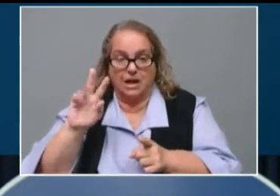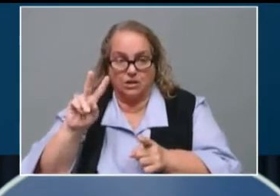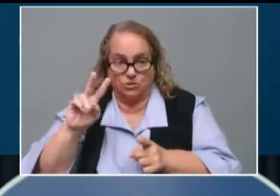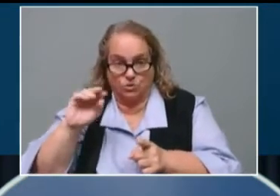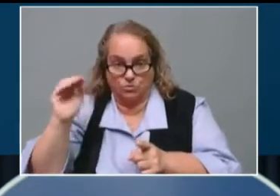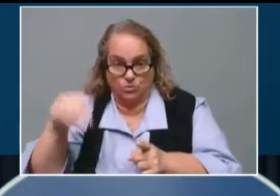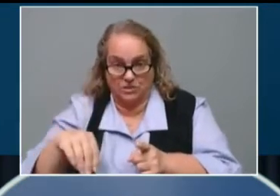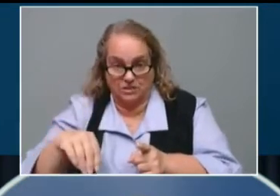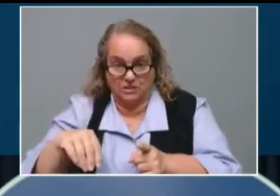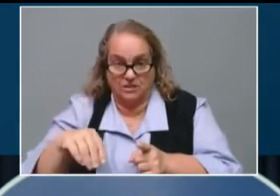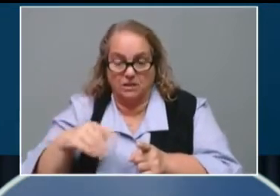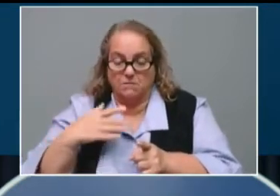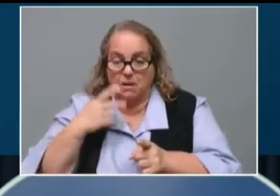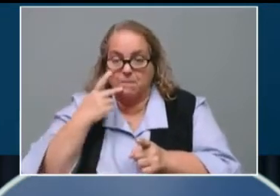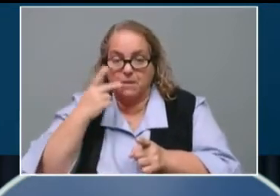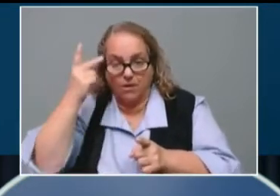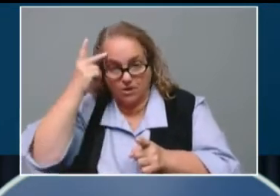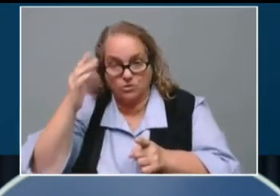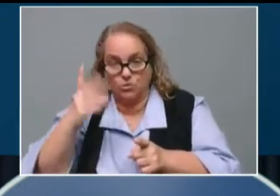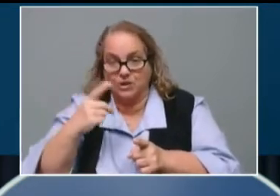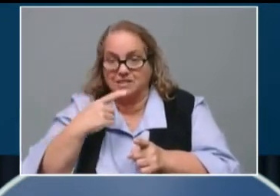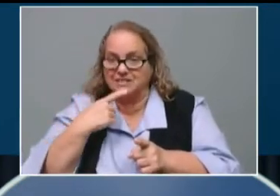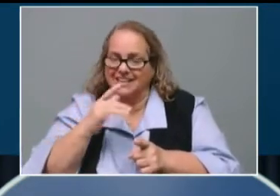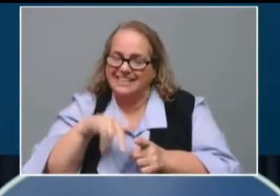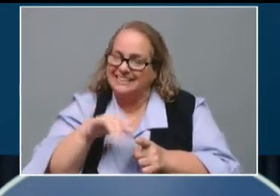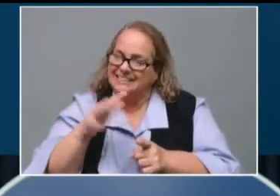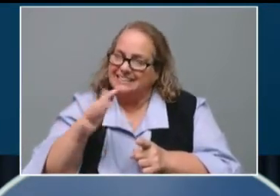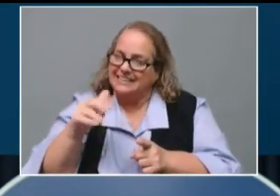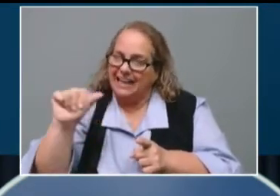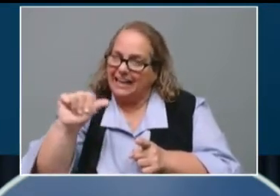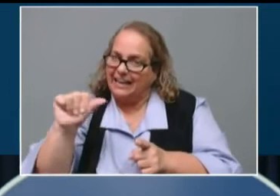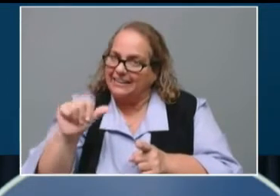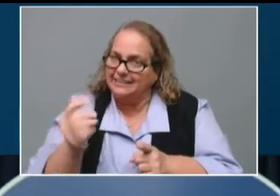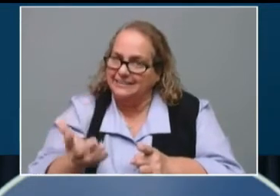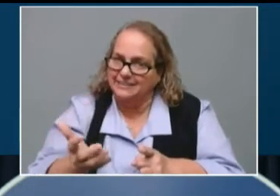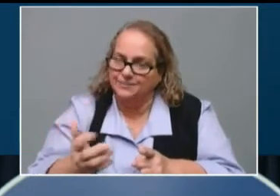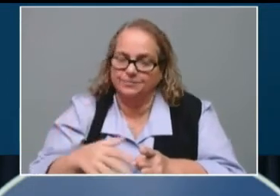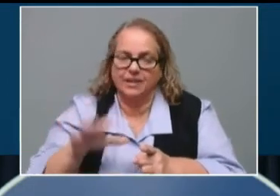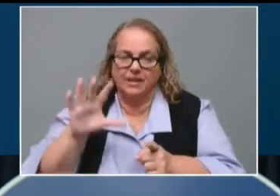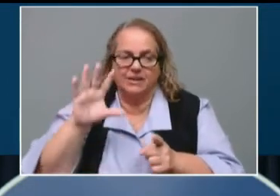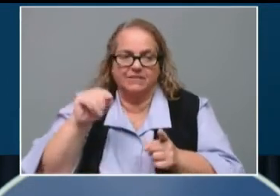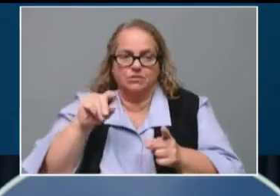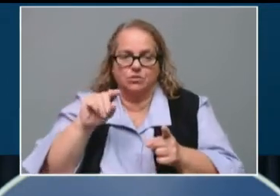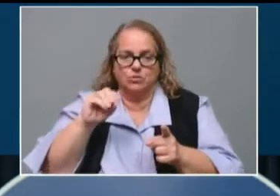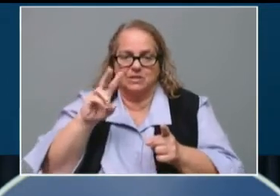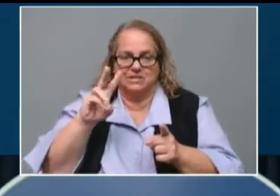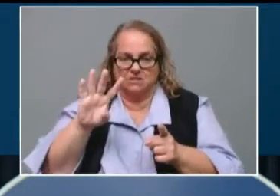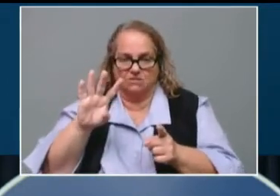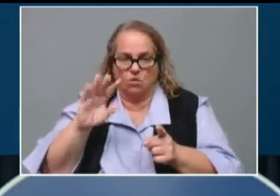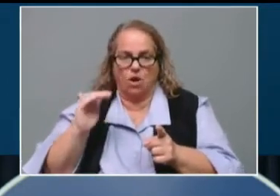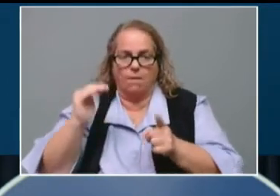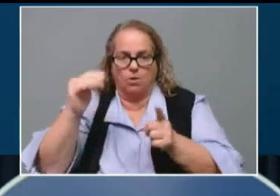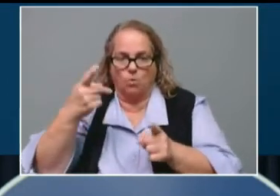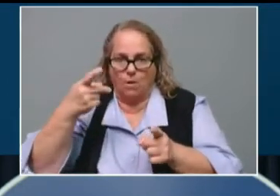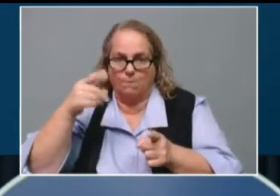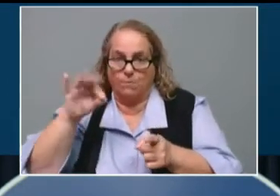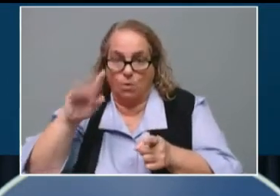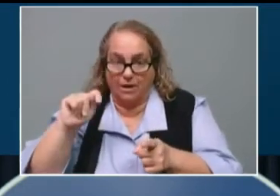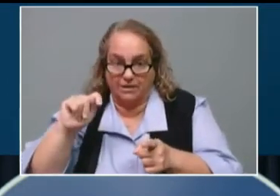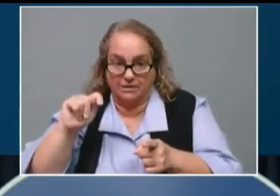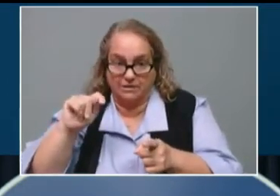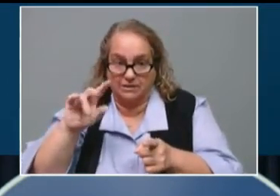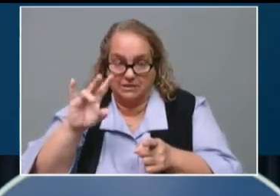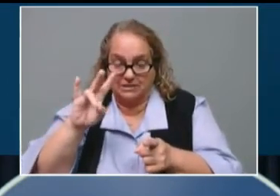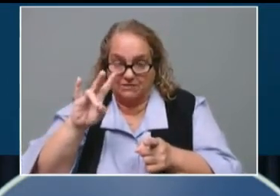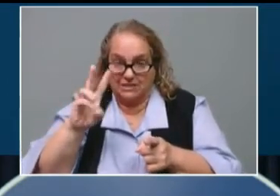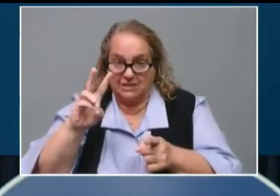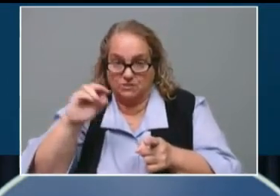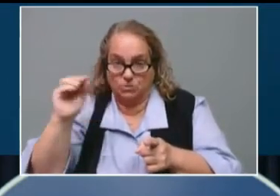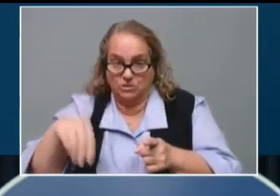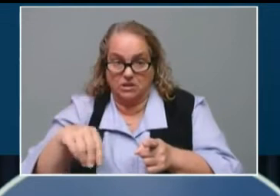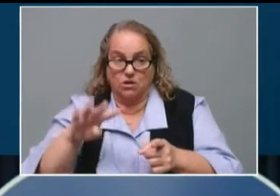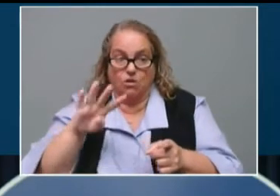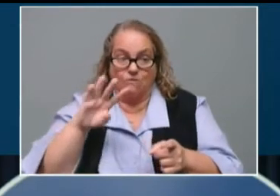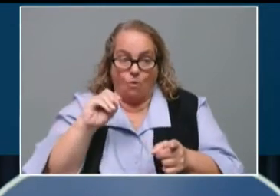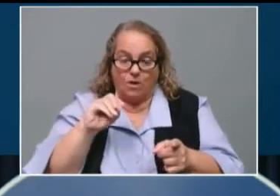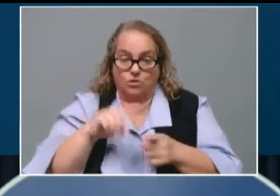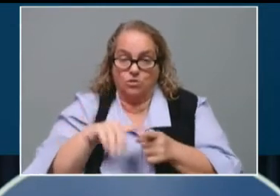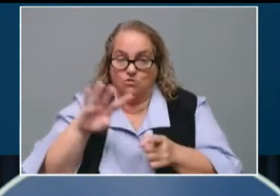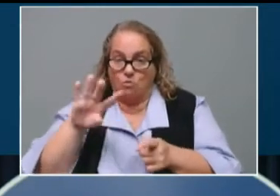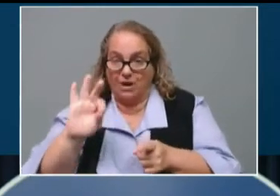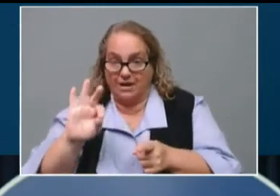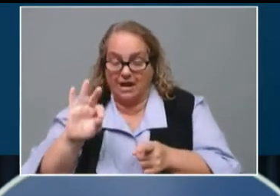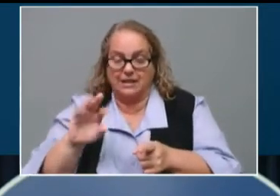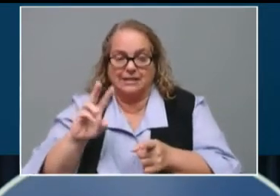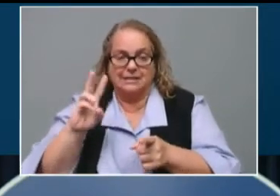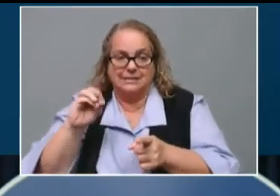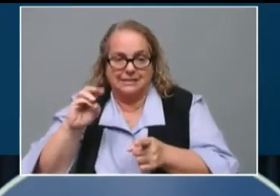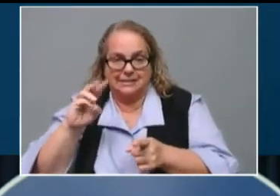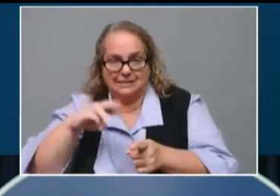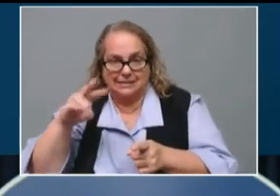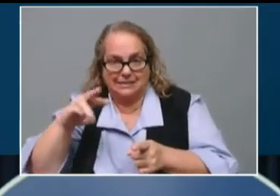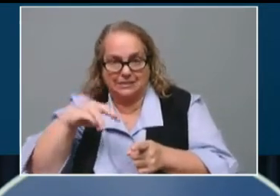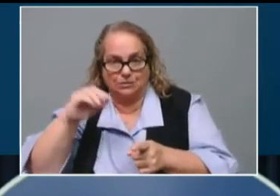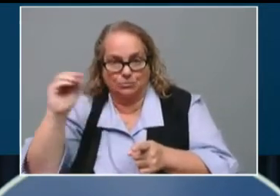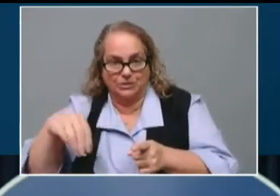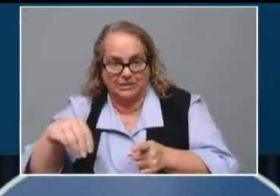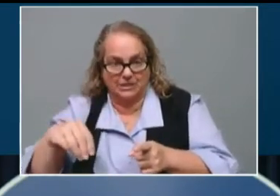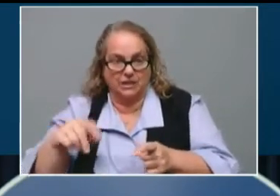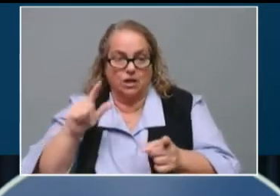say that's barely an a um, 50-64 up a .76%. 40 to 49 stuck at 66%, no change